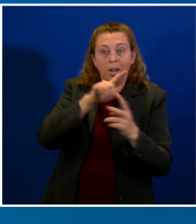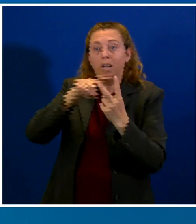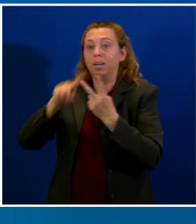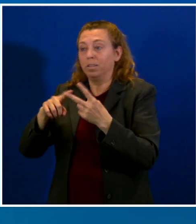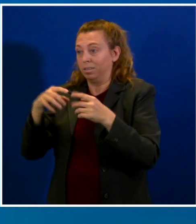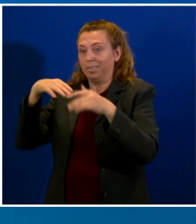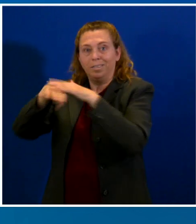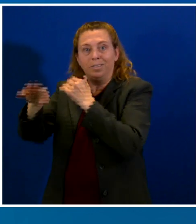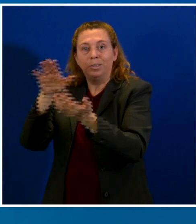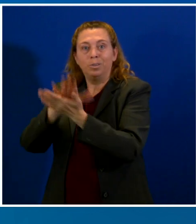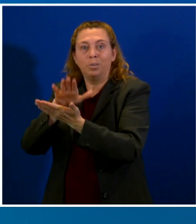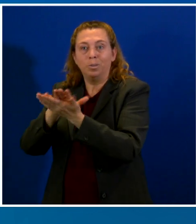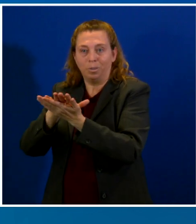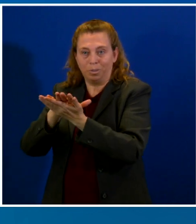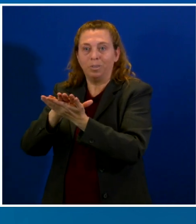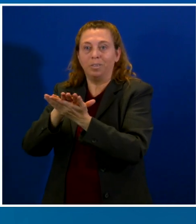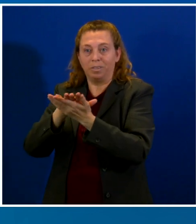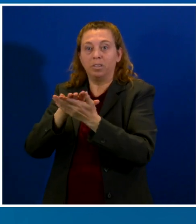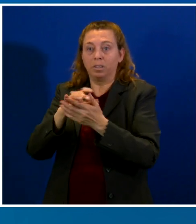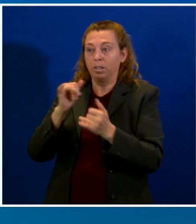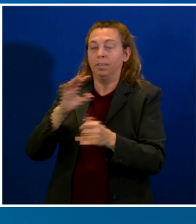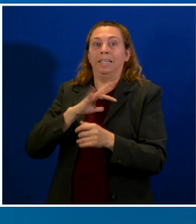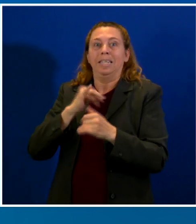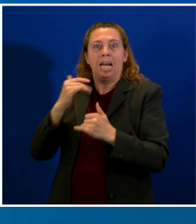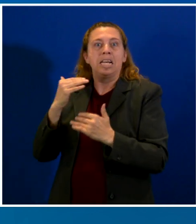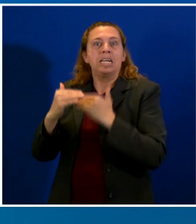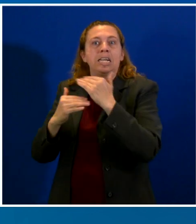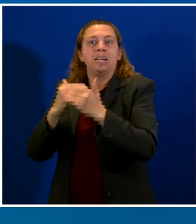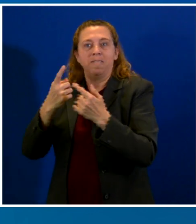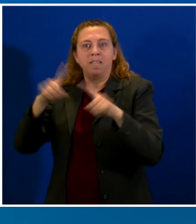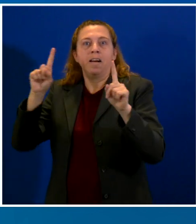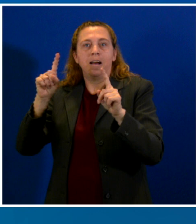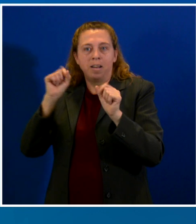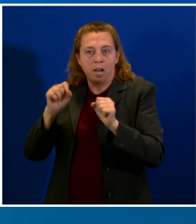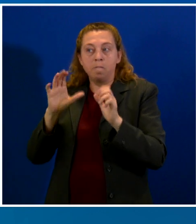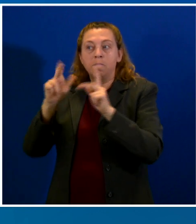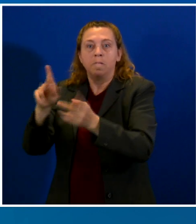progress in reopening our community and good news for many